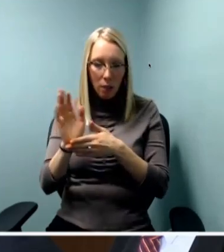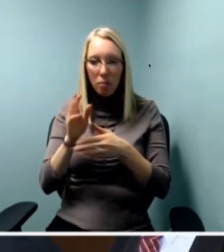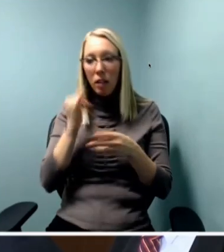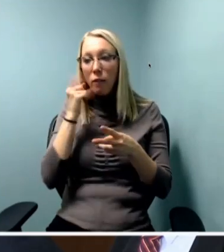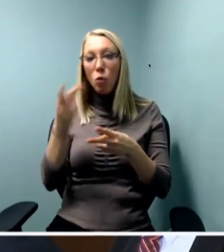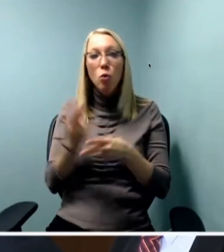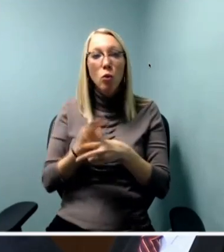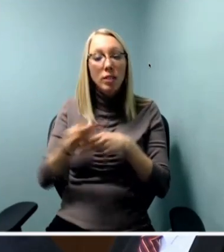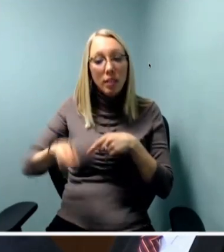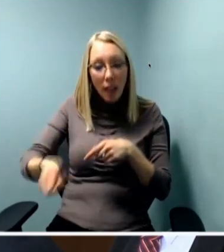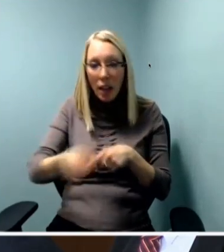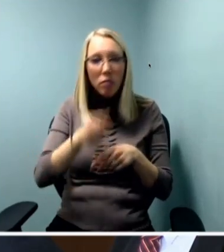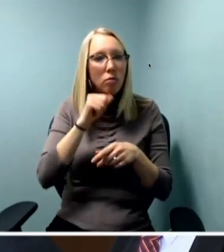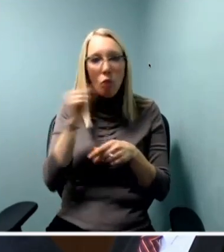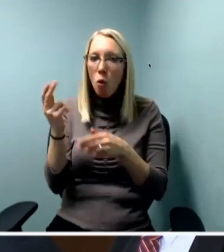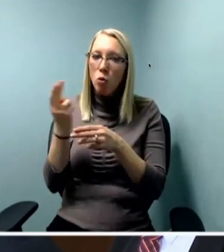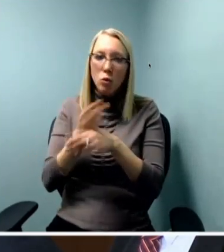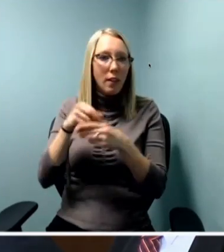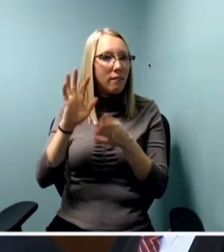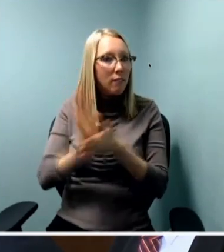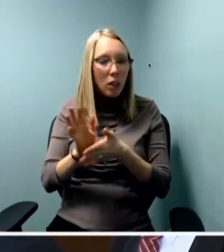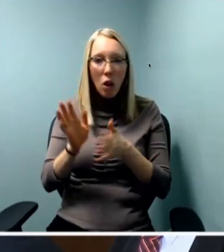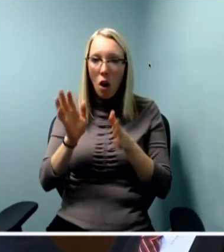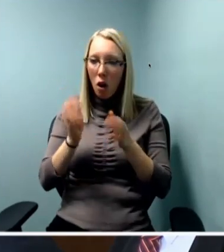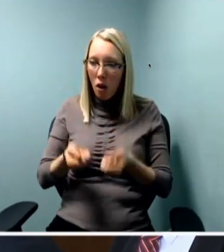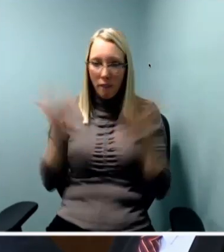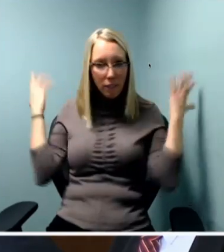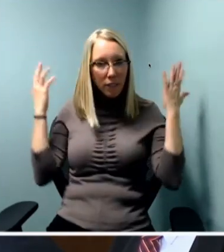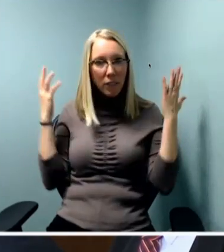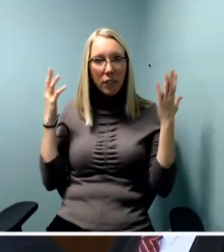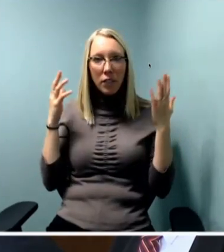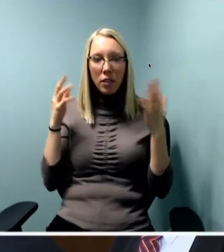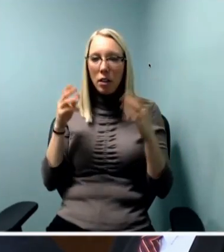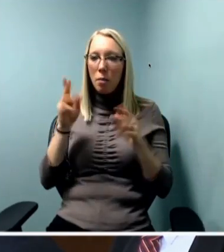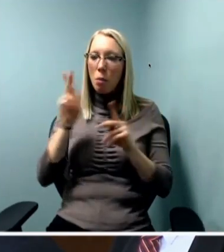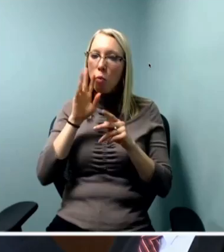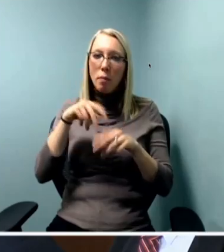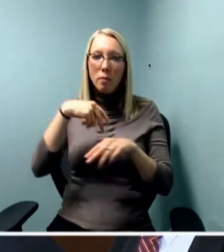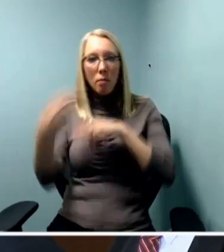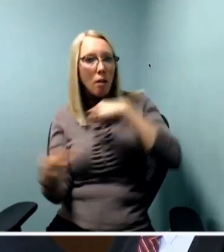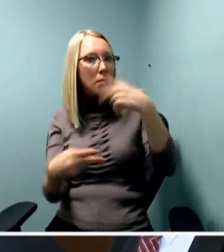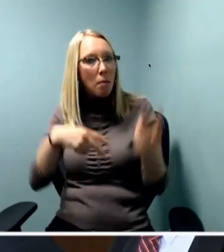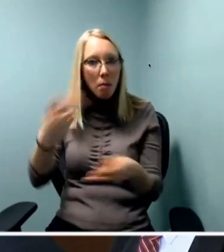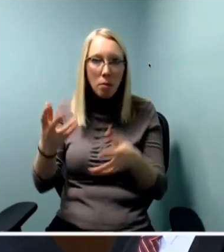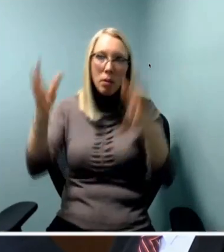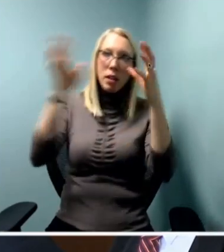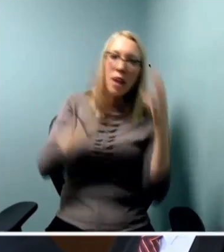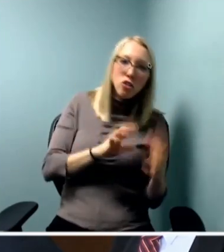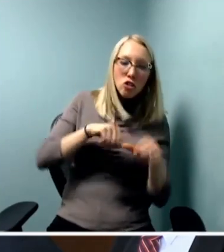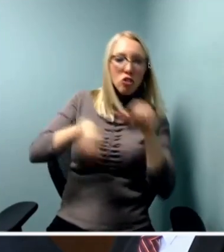And it was all this falling and releasing and catching and stuff that was happening. And afterwards I can't tell you how many people said,